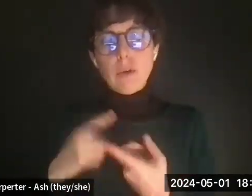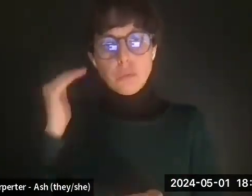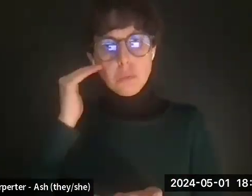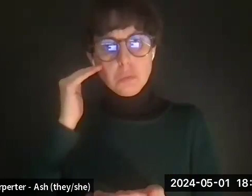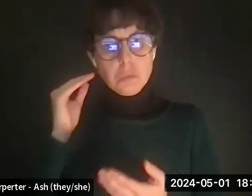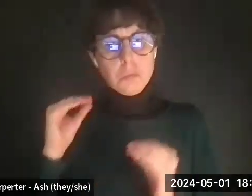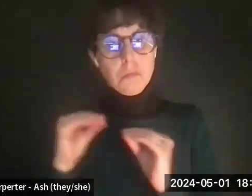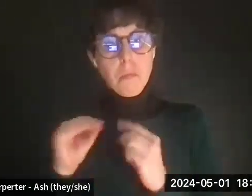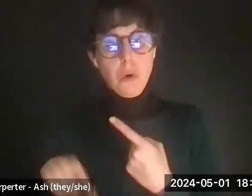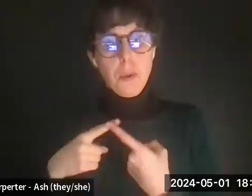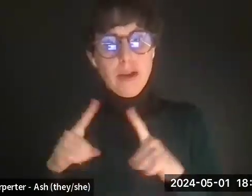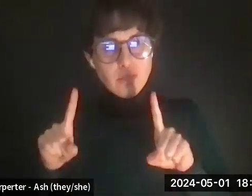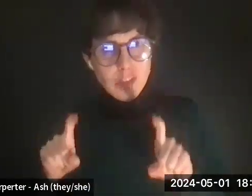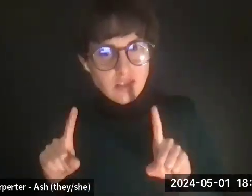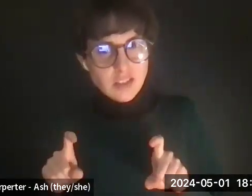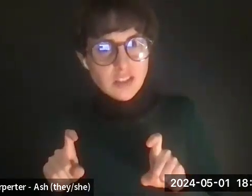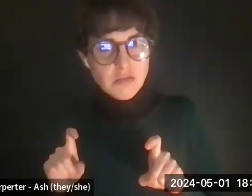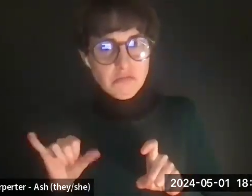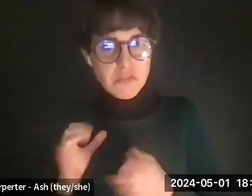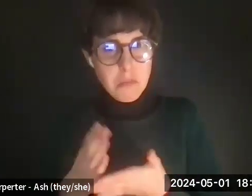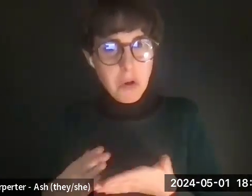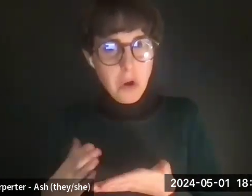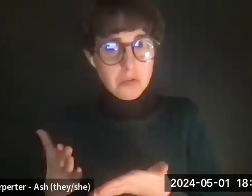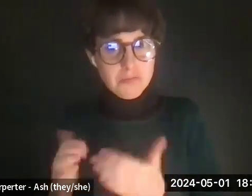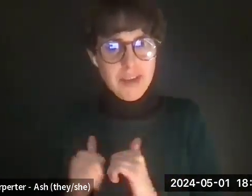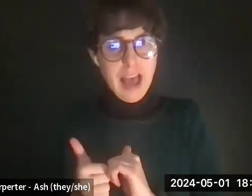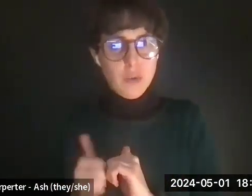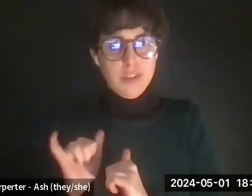and how that interferes with, you know, a lot